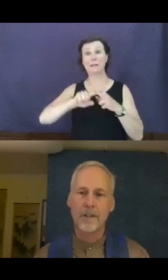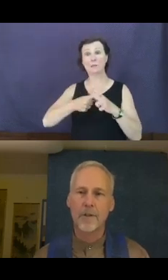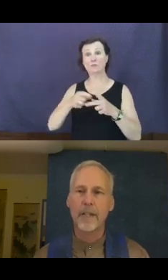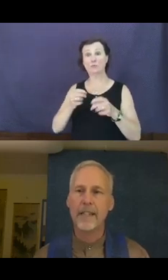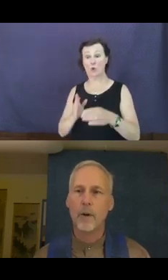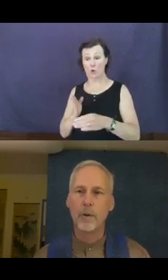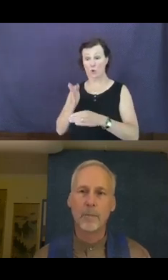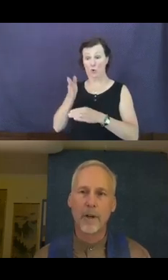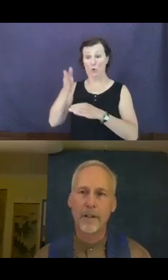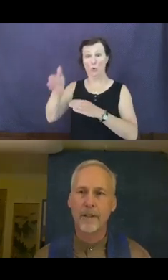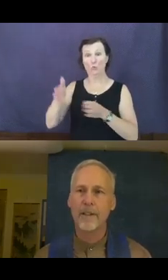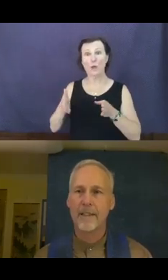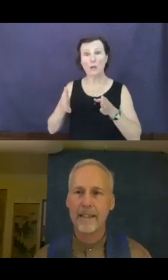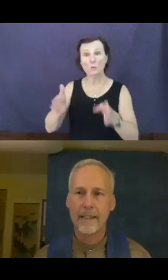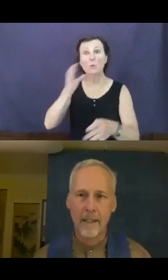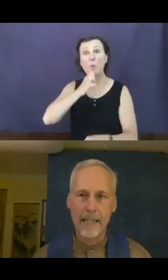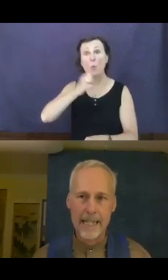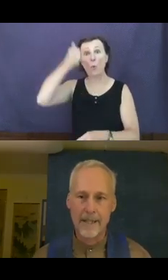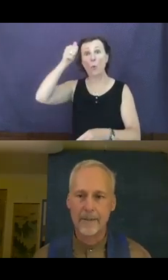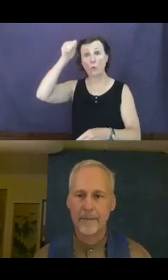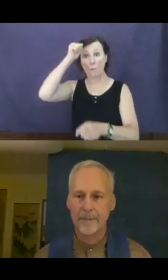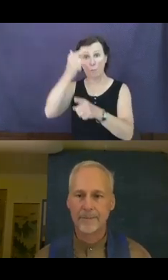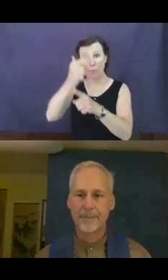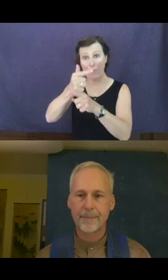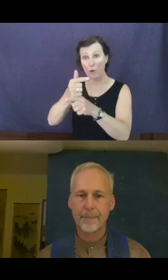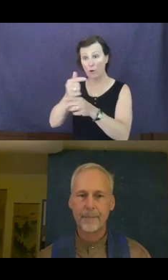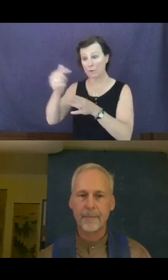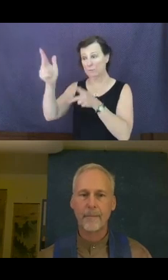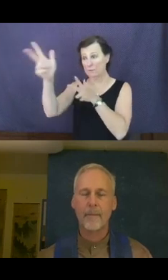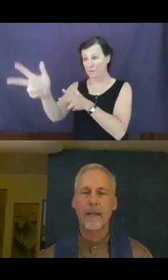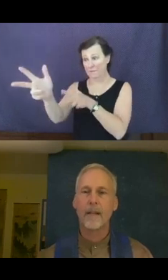street, older brother in the lead.